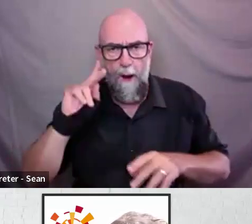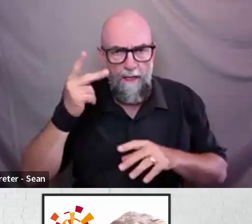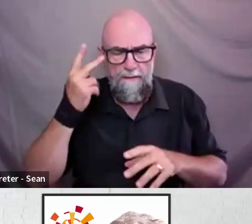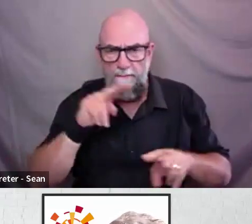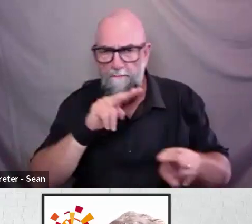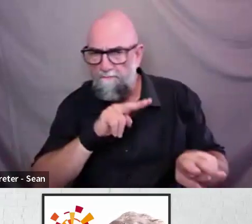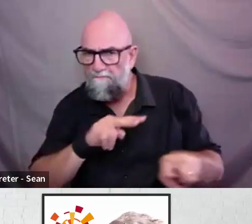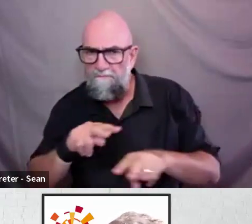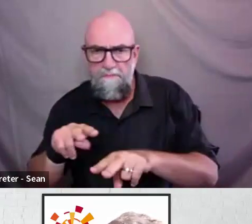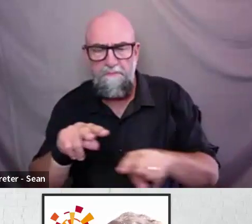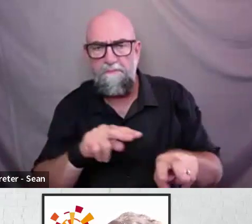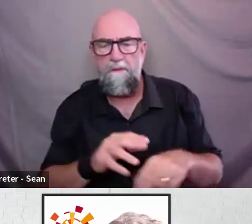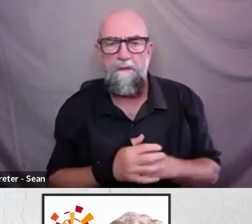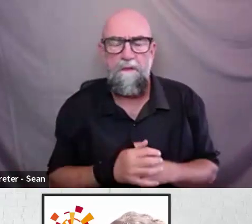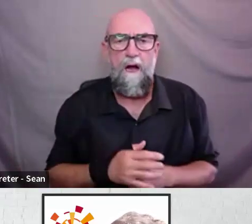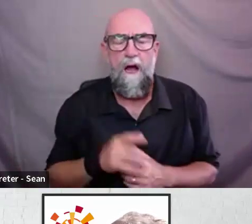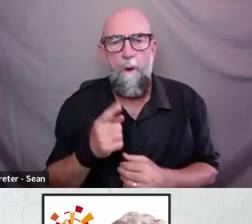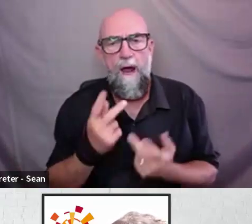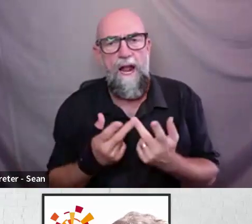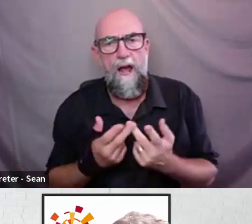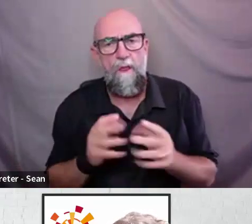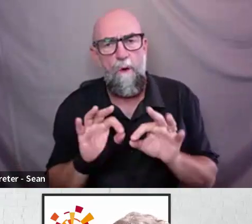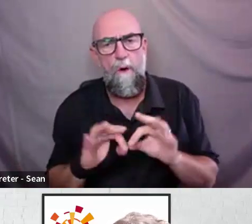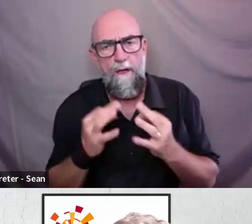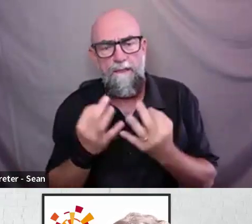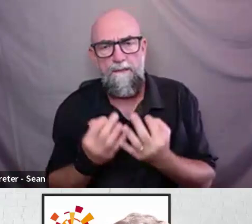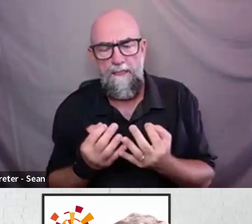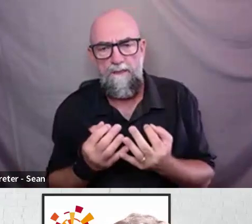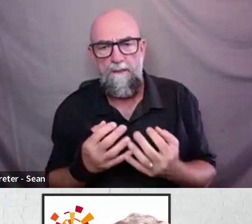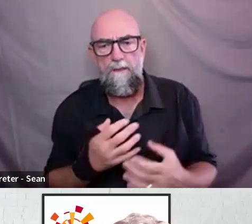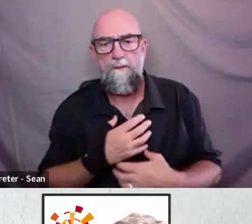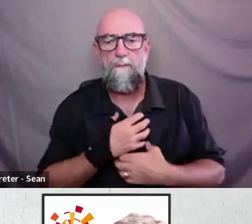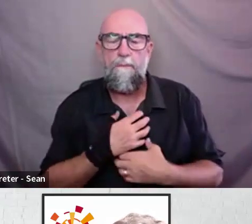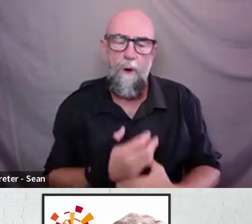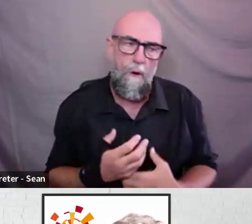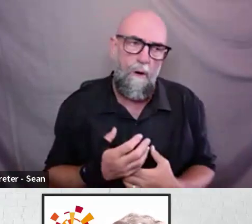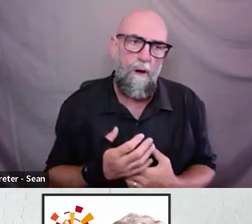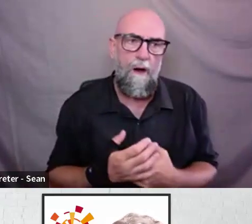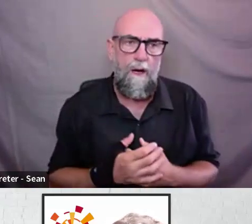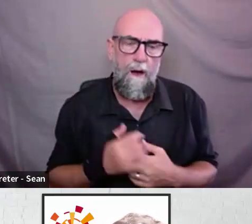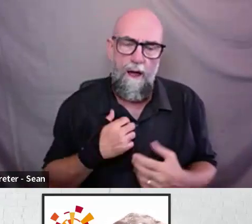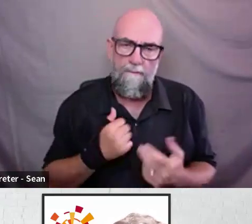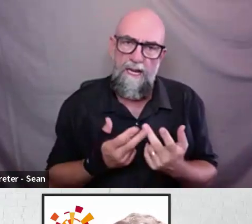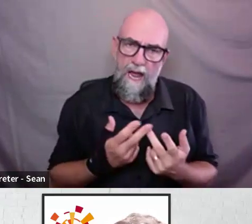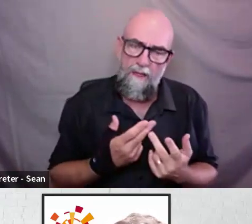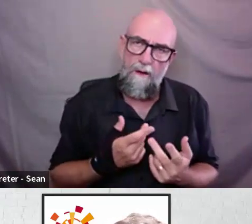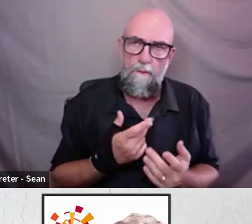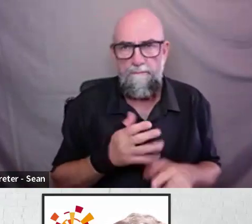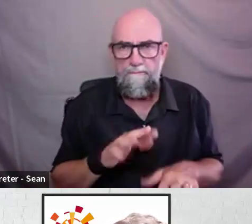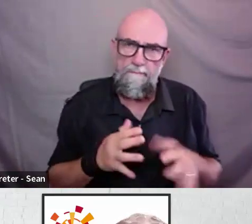they would say to us , "What you do is brilliant for us,